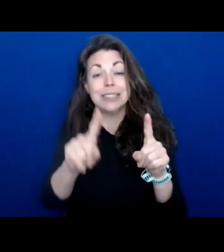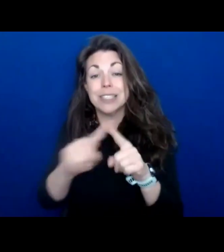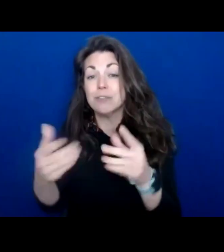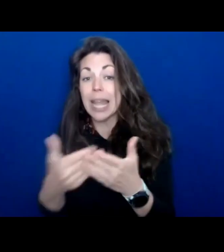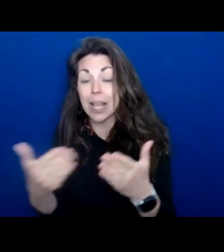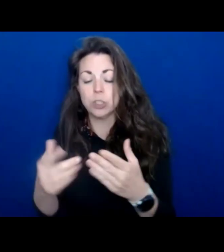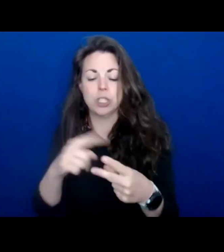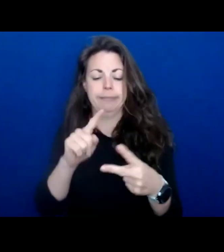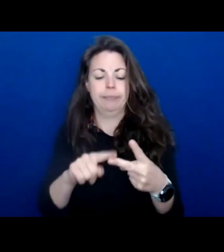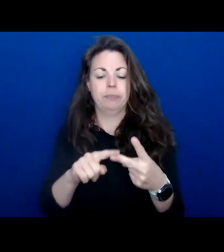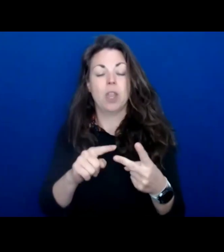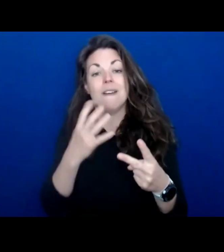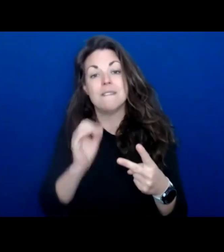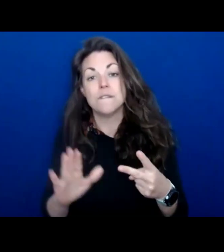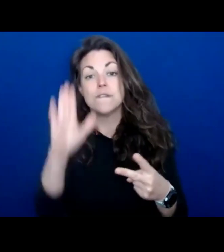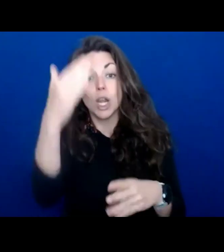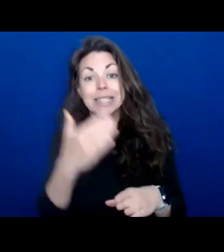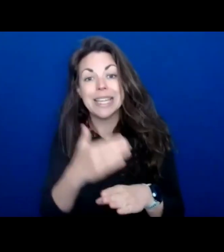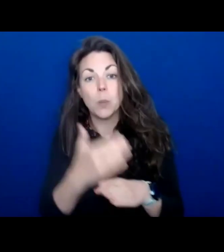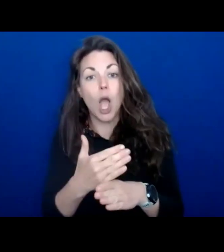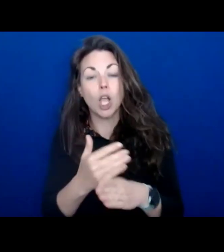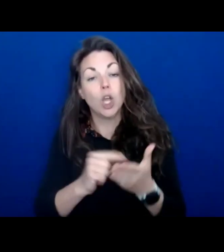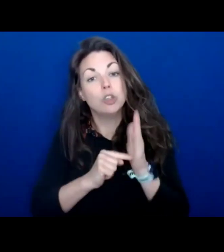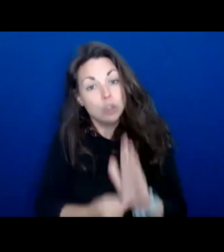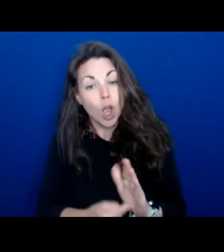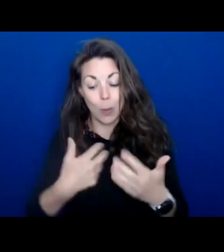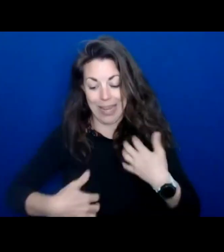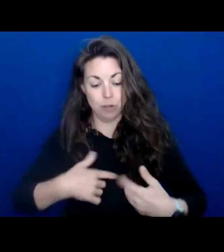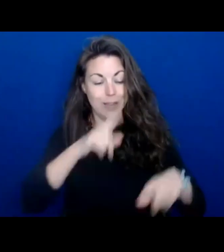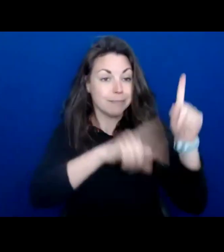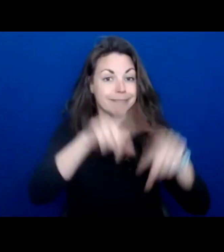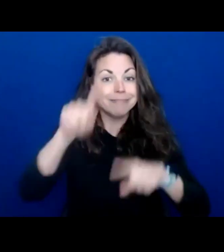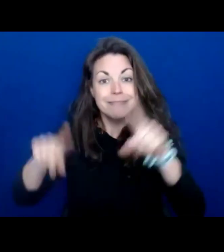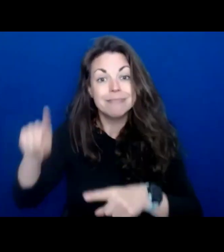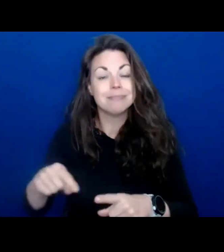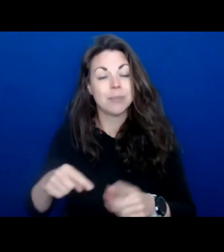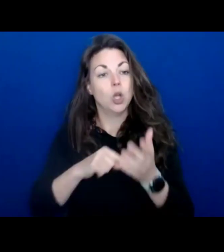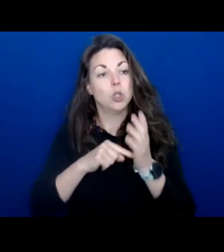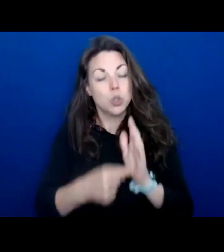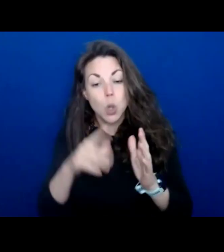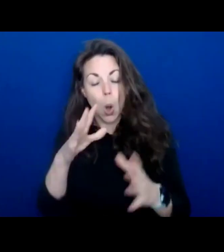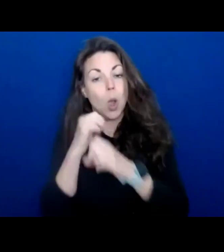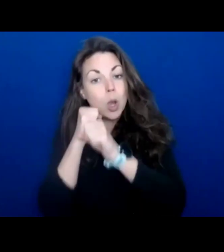had a variety of interests and you were contributing to the community, and an international experience.